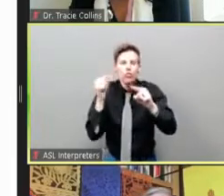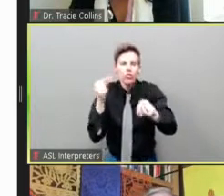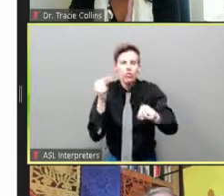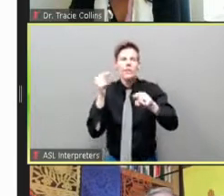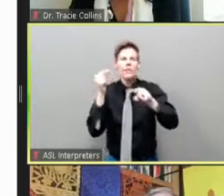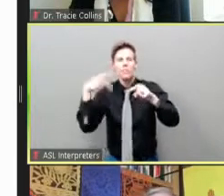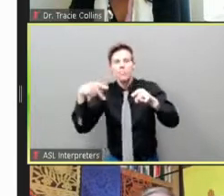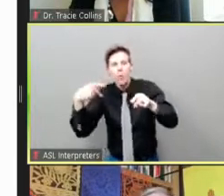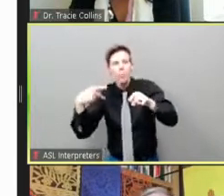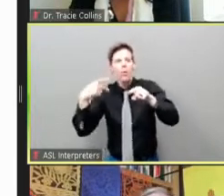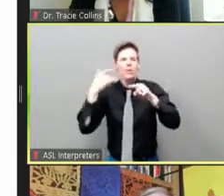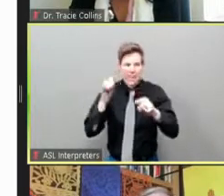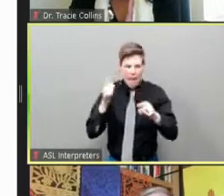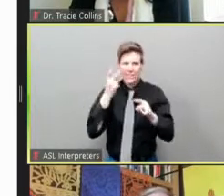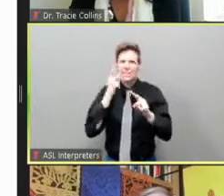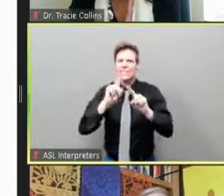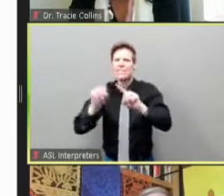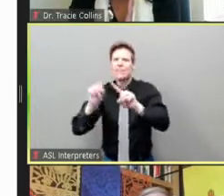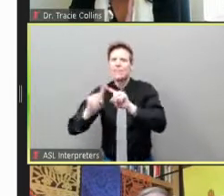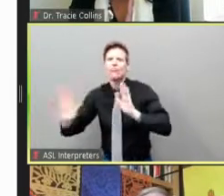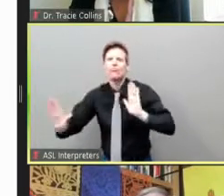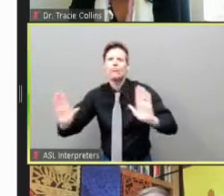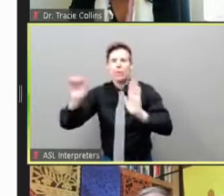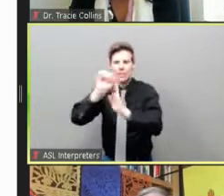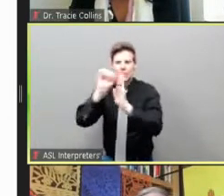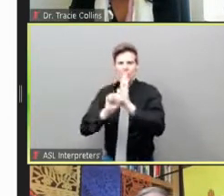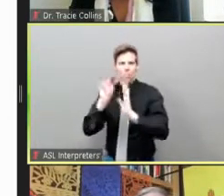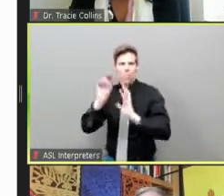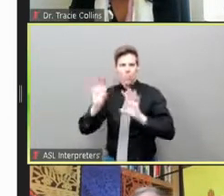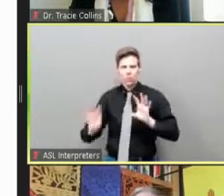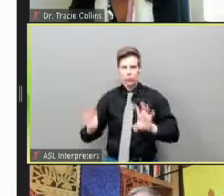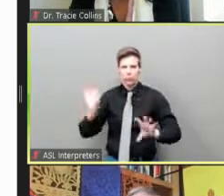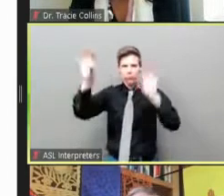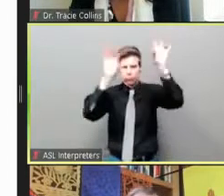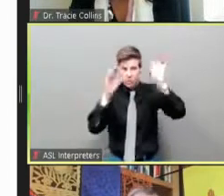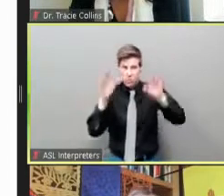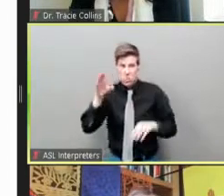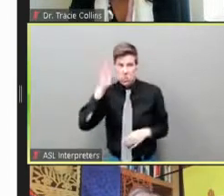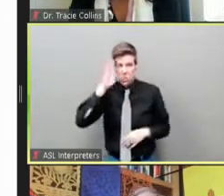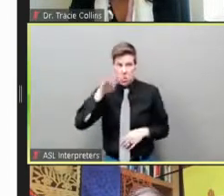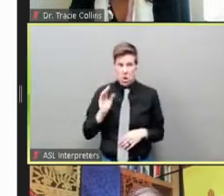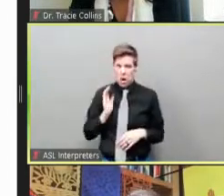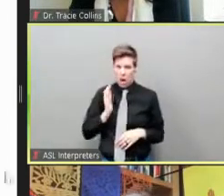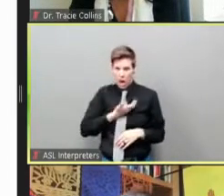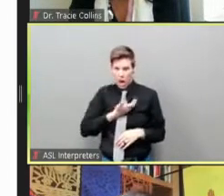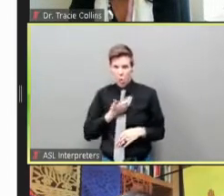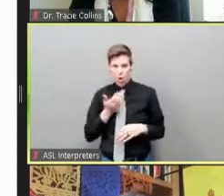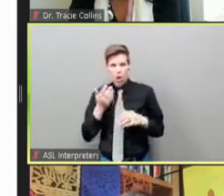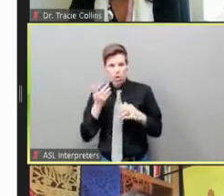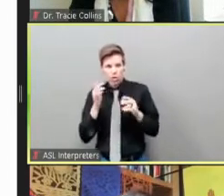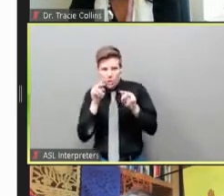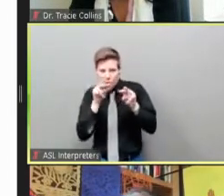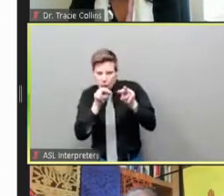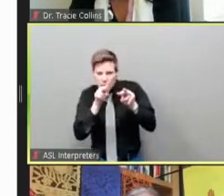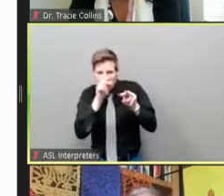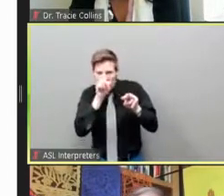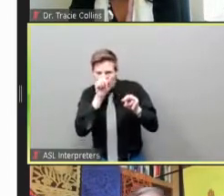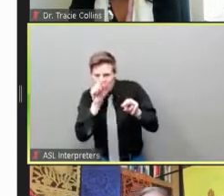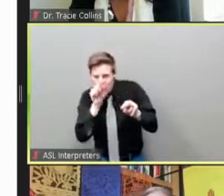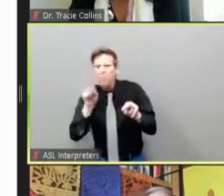I think our epidemiologists look at that blue curve near the end and think is trending upwards and I have to agree with them that there is a little bit of